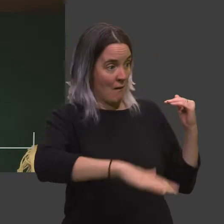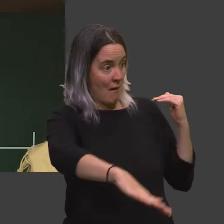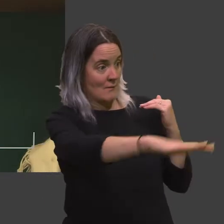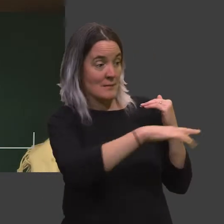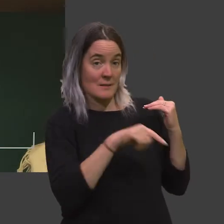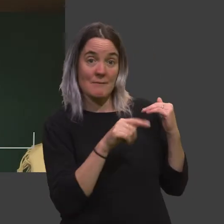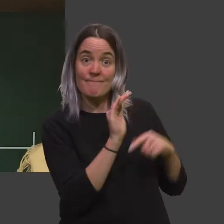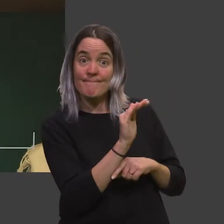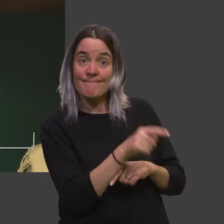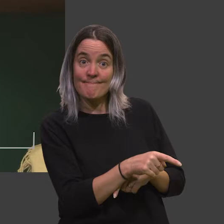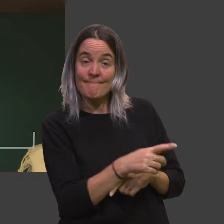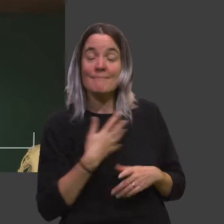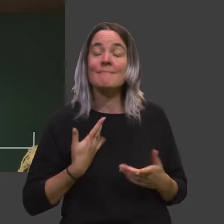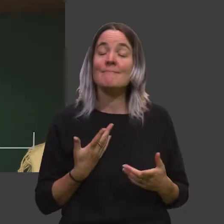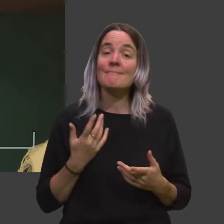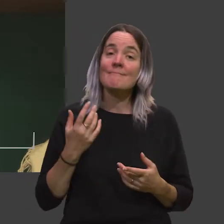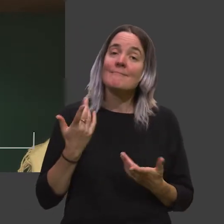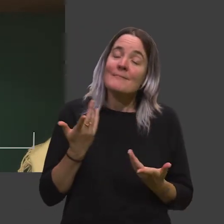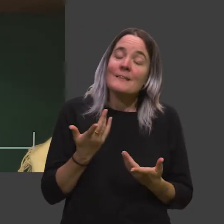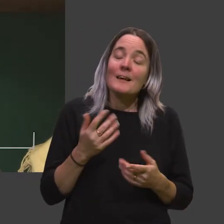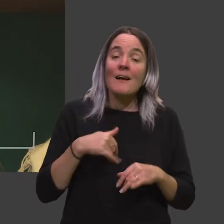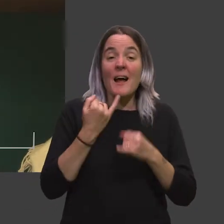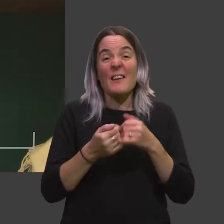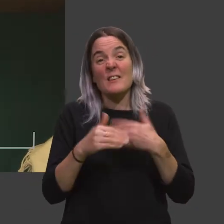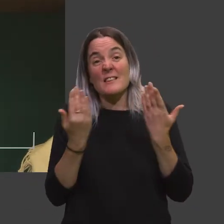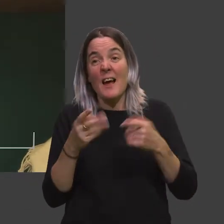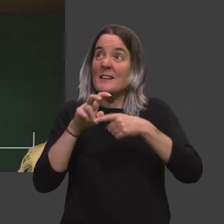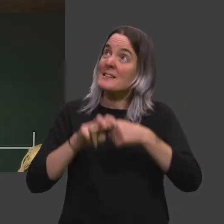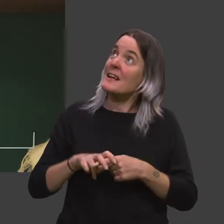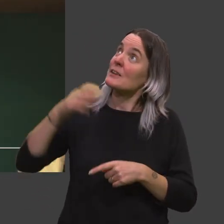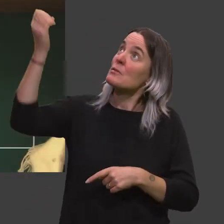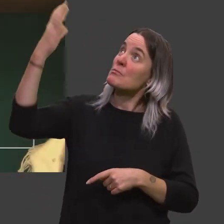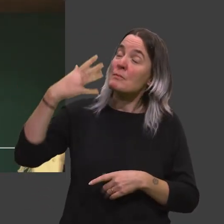For being able to sit in the sun at the end of the day with a bottle of beer - or two.